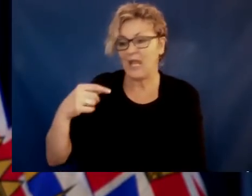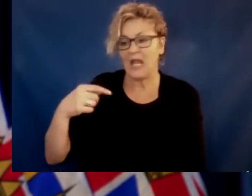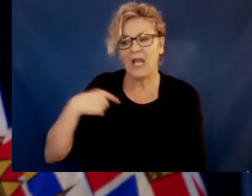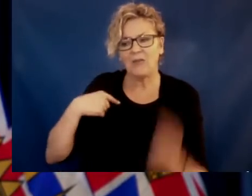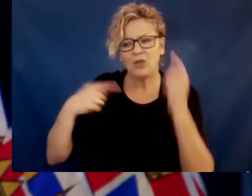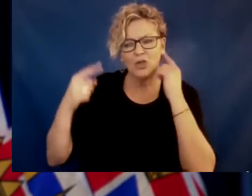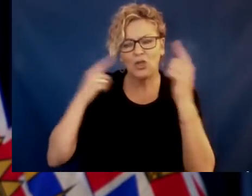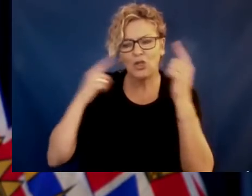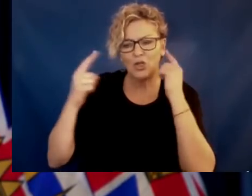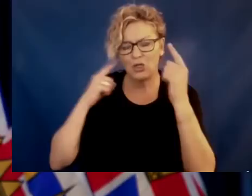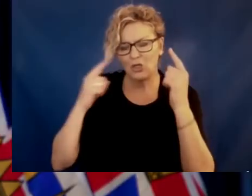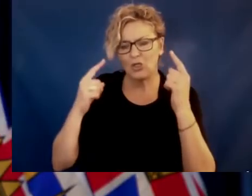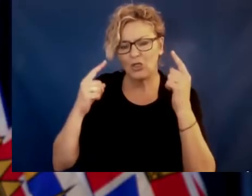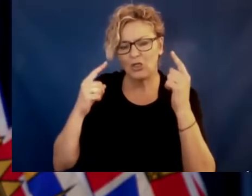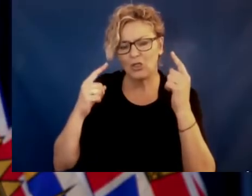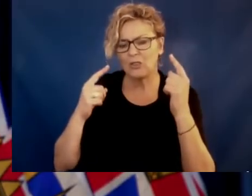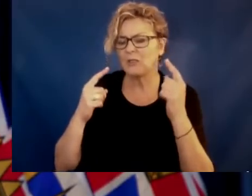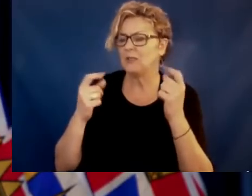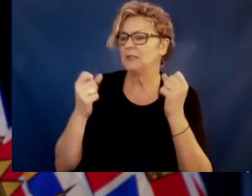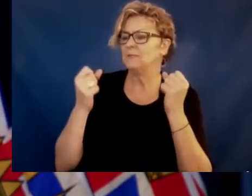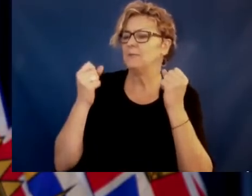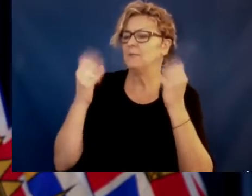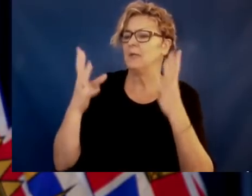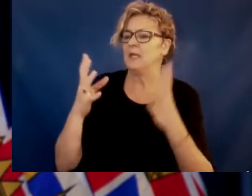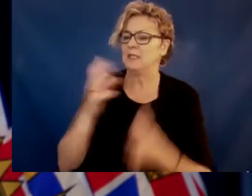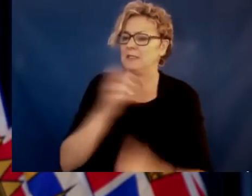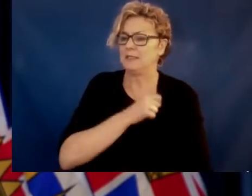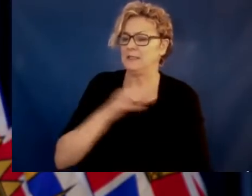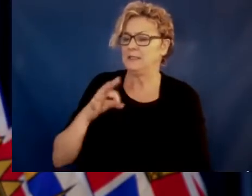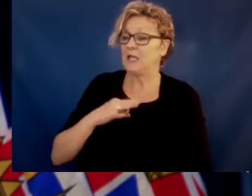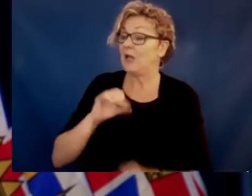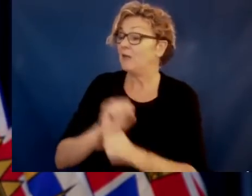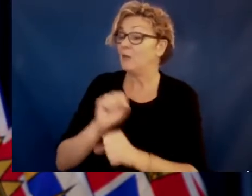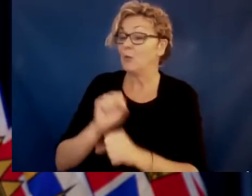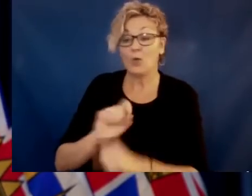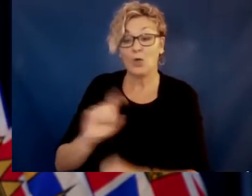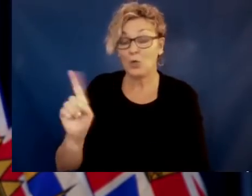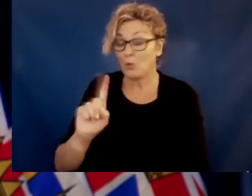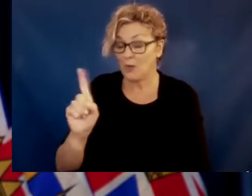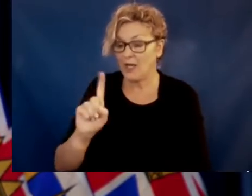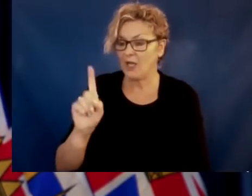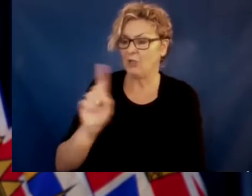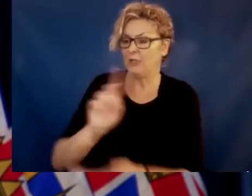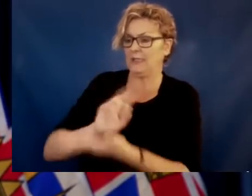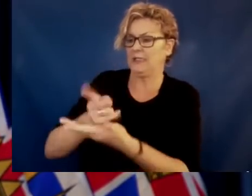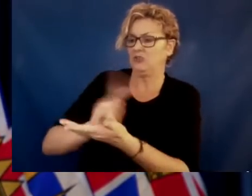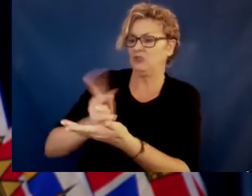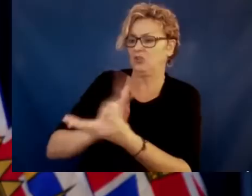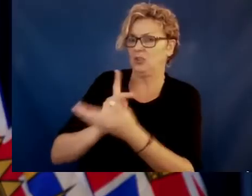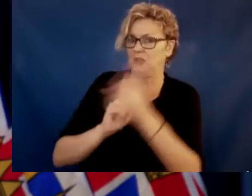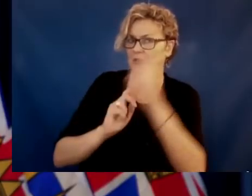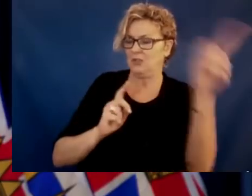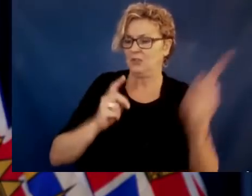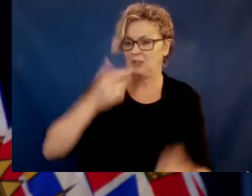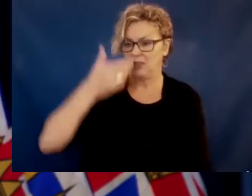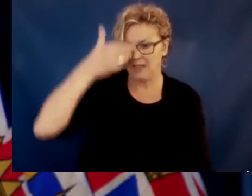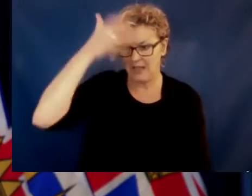workers who work at lion gate hospital, the contractor there has been testing positive for